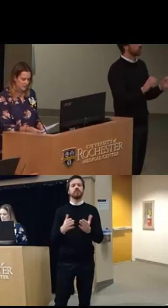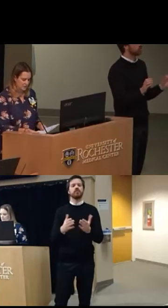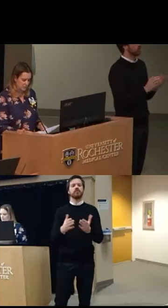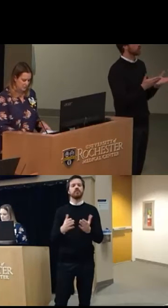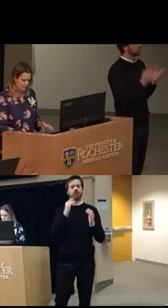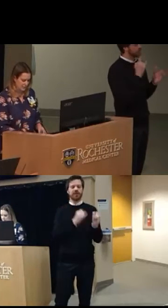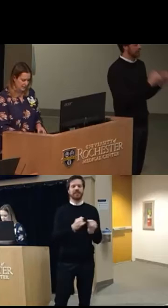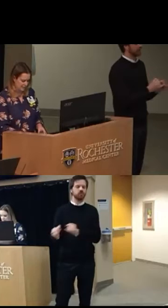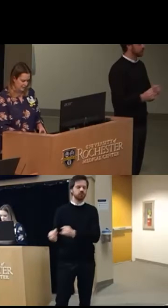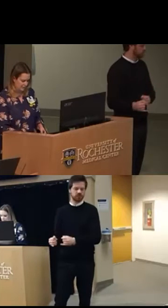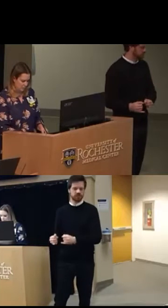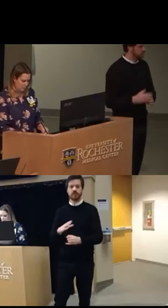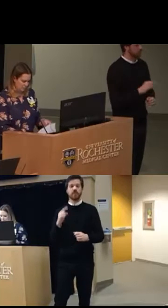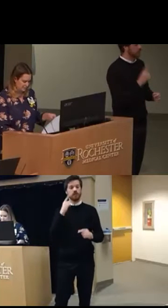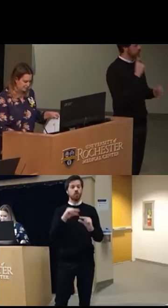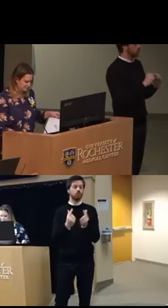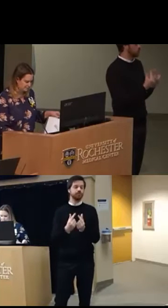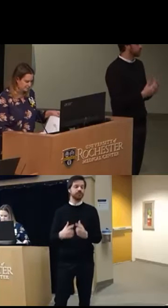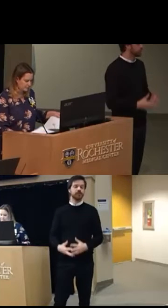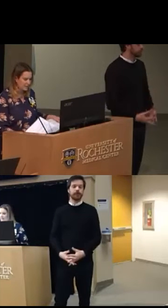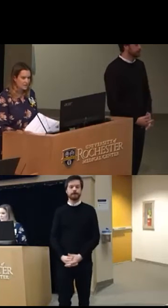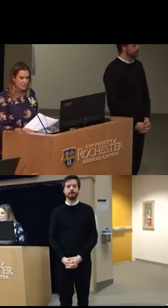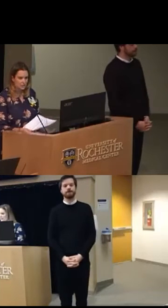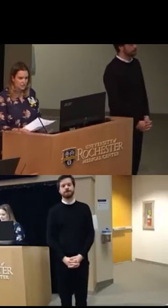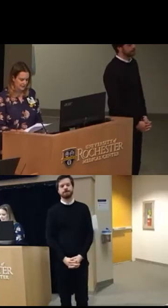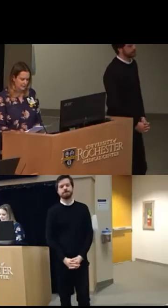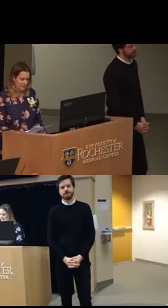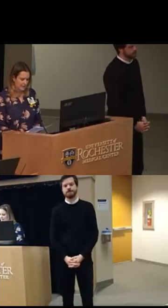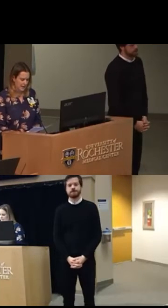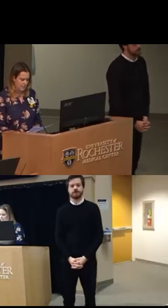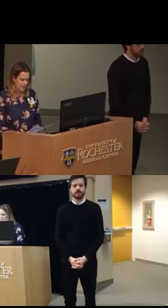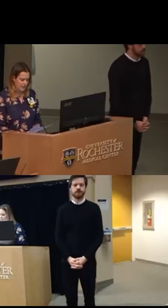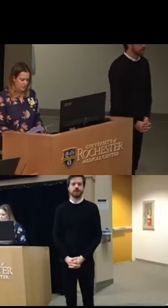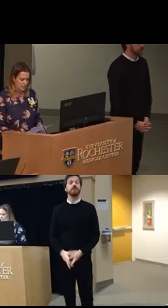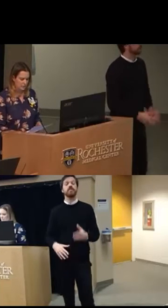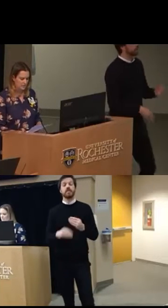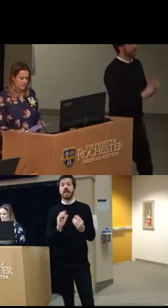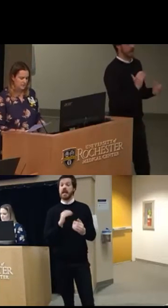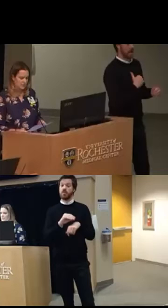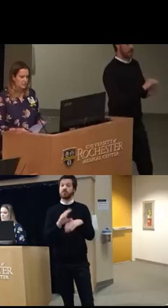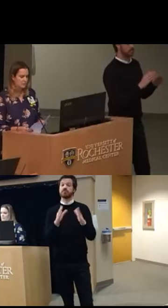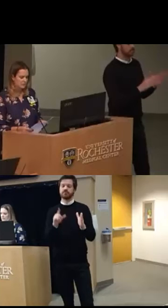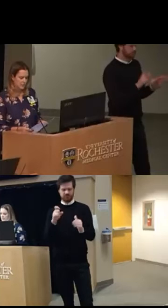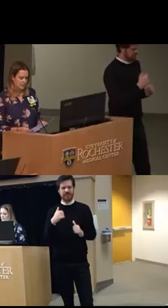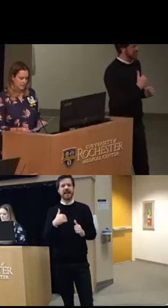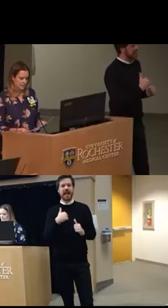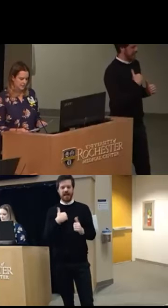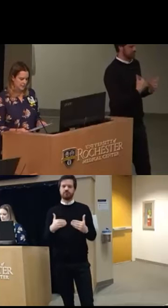individuals and for groups additionally um our counselors must possess considerable flexibility